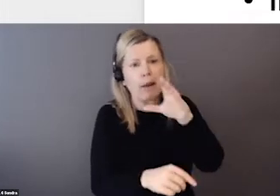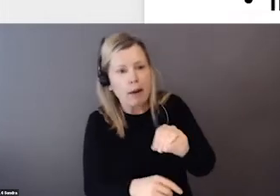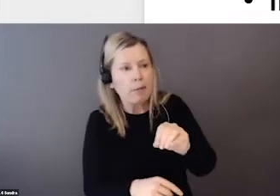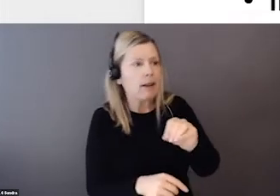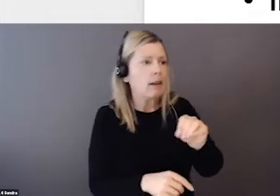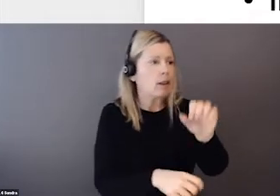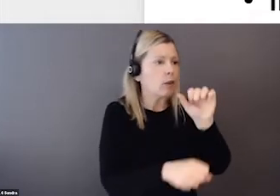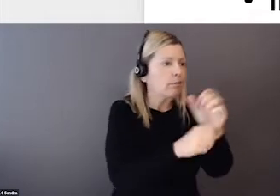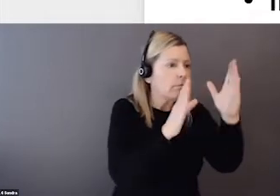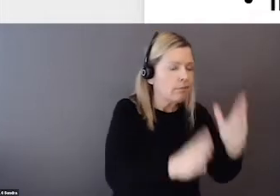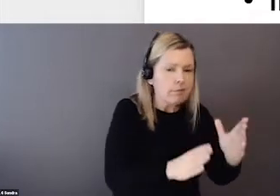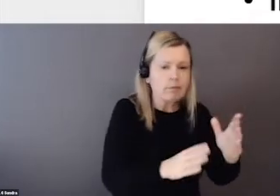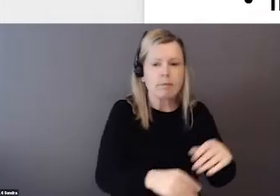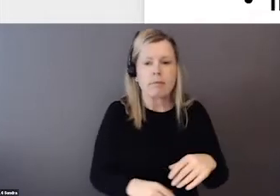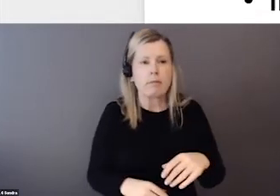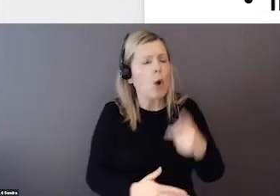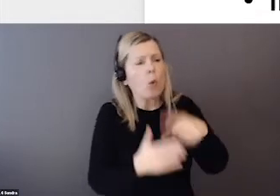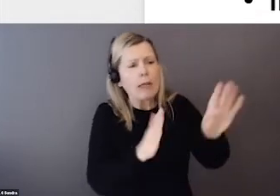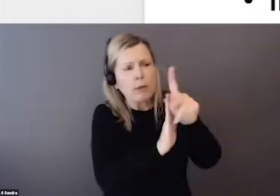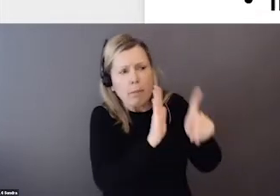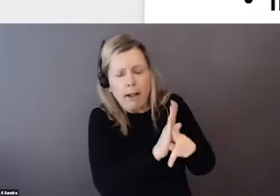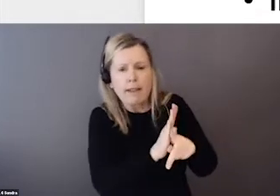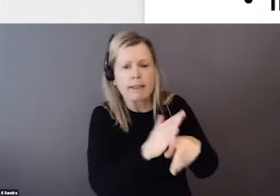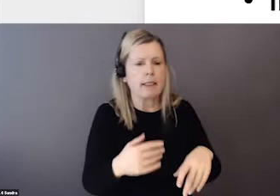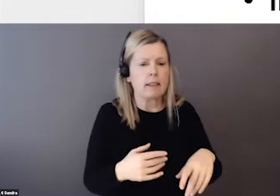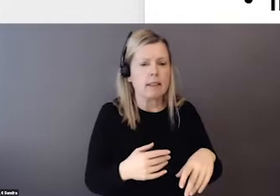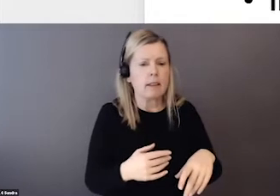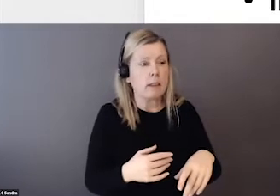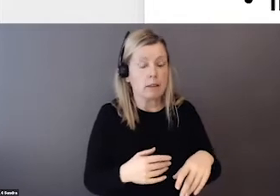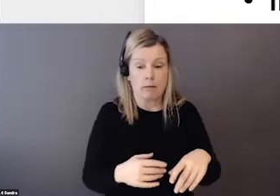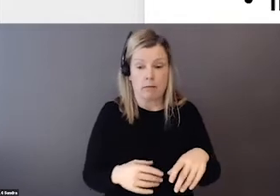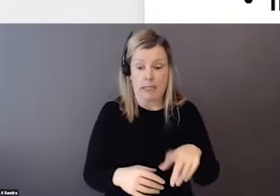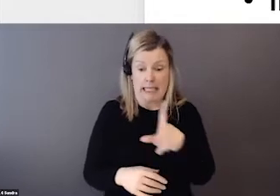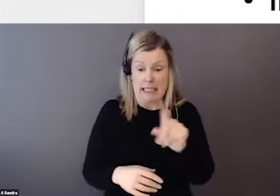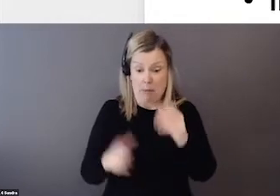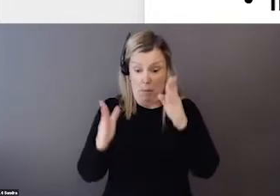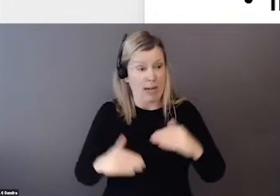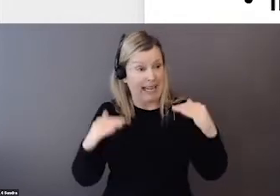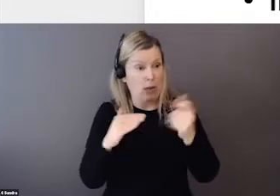We're interested in employer policies, inclusive of employment equity, disability, leaves and return-to-work policies as well